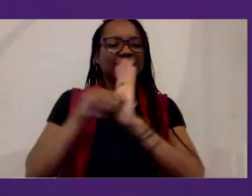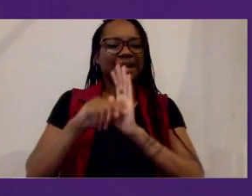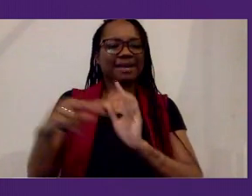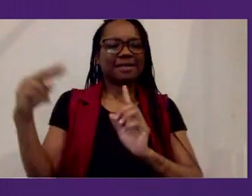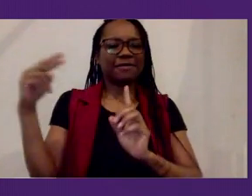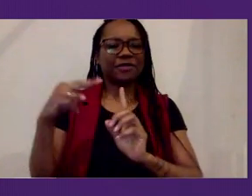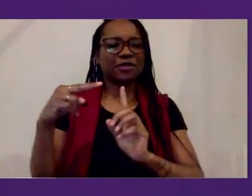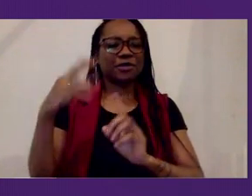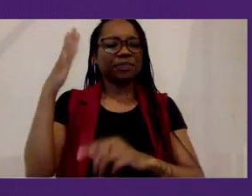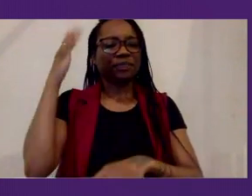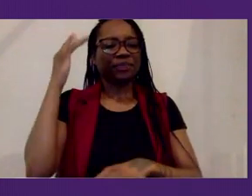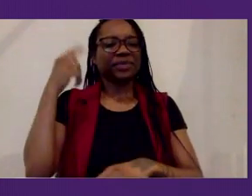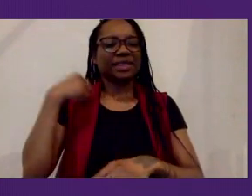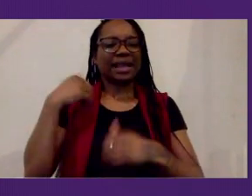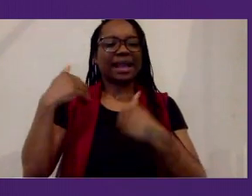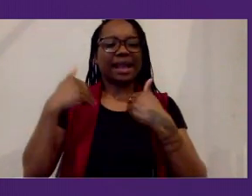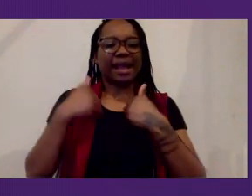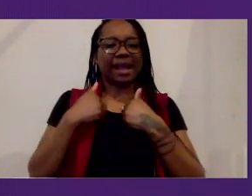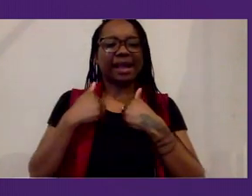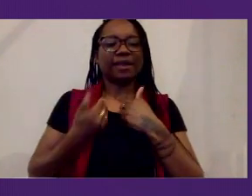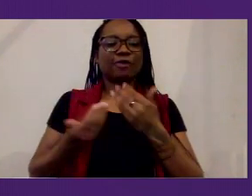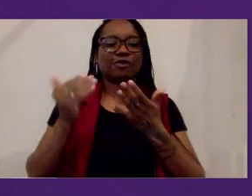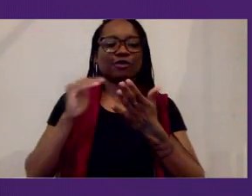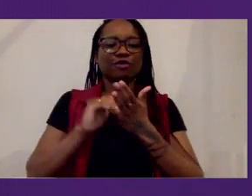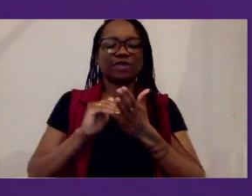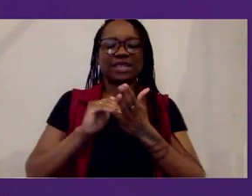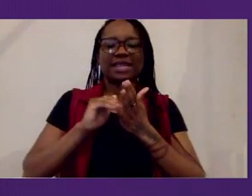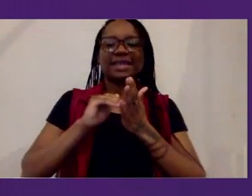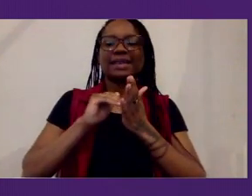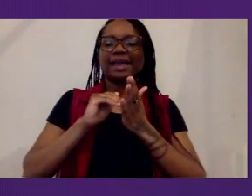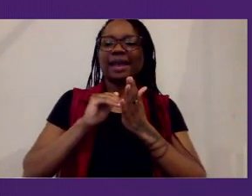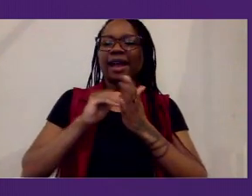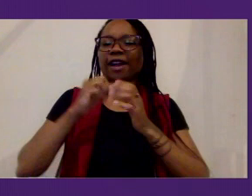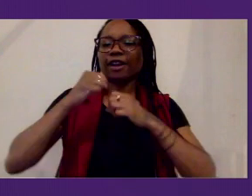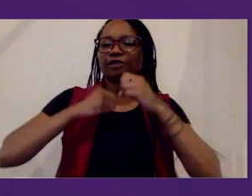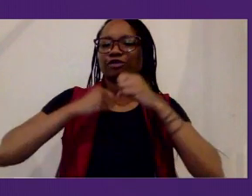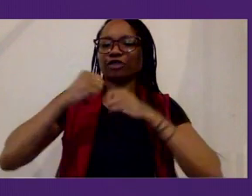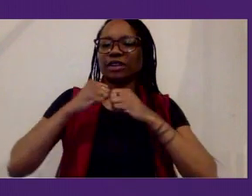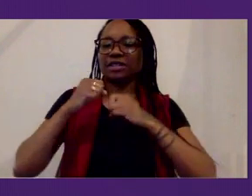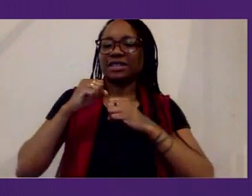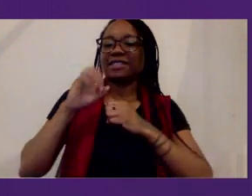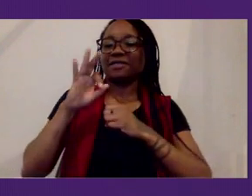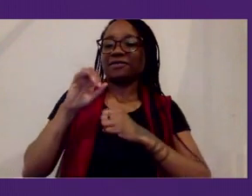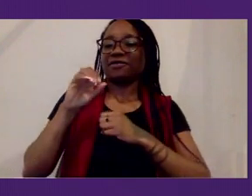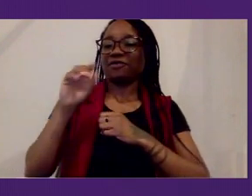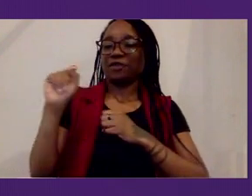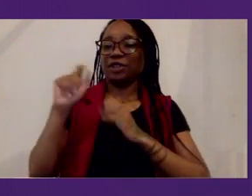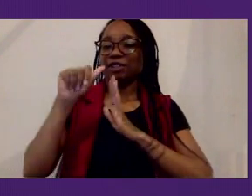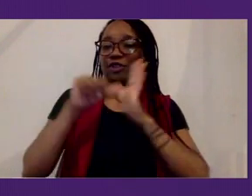foot surgery and I missed most of semester one. By the time semester two rolled around,